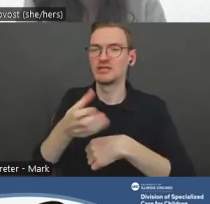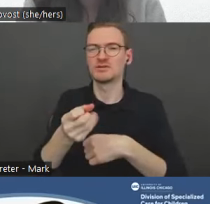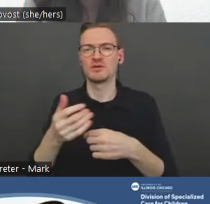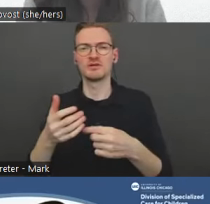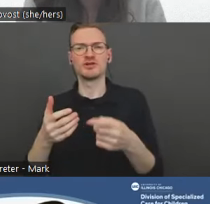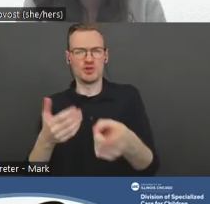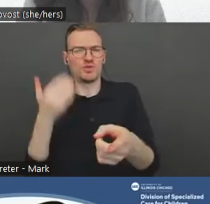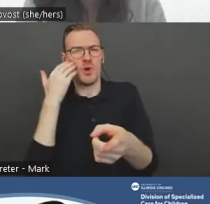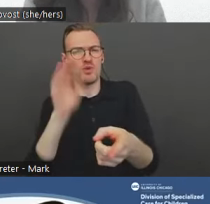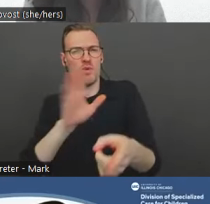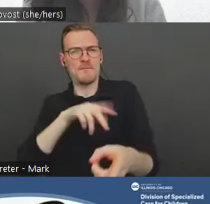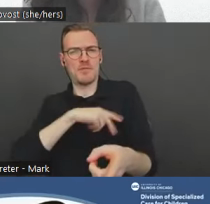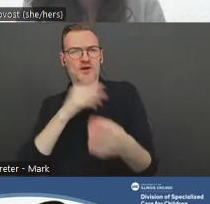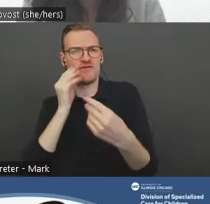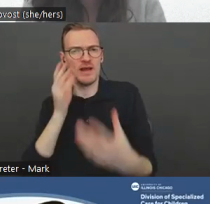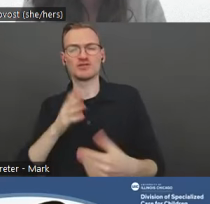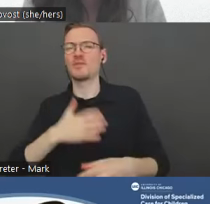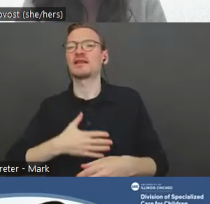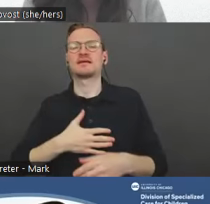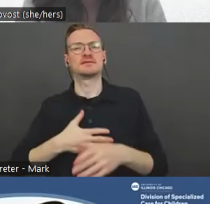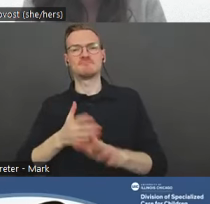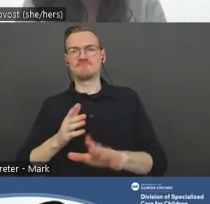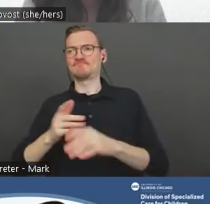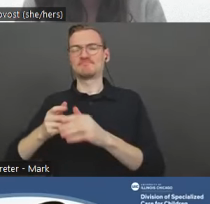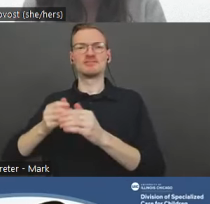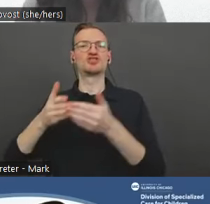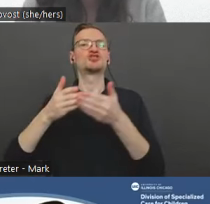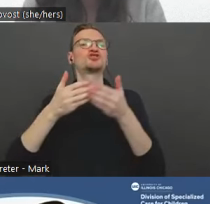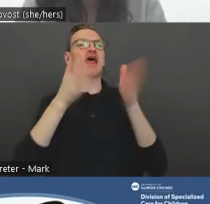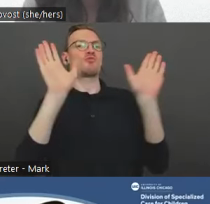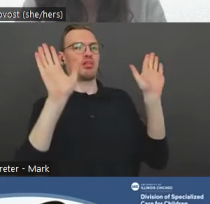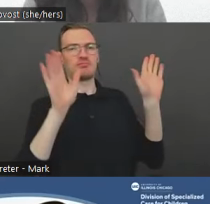you have something that's really specific that you need help on, you can contact us afterwards. We're